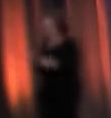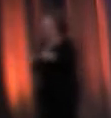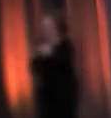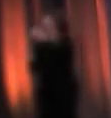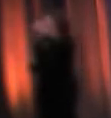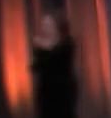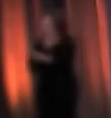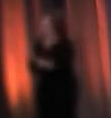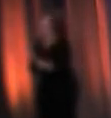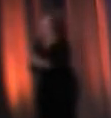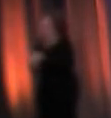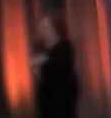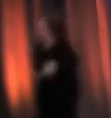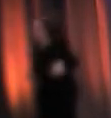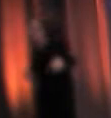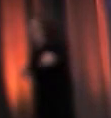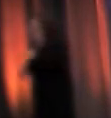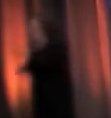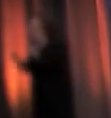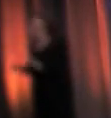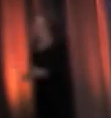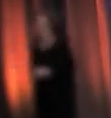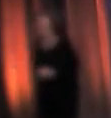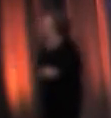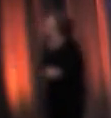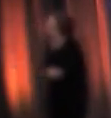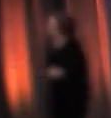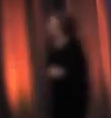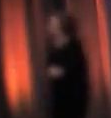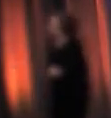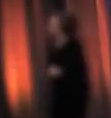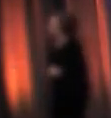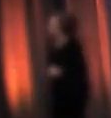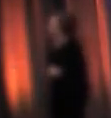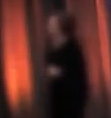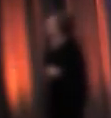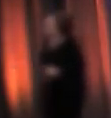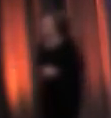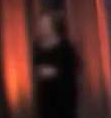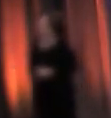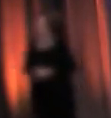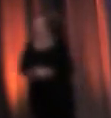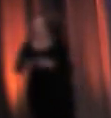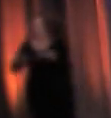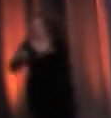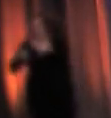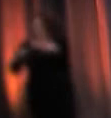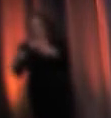The museum's Jodi nomination explains that they saw inclusive design and accessibility as drivers of